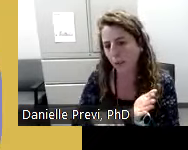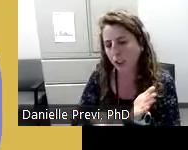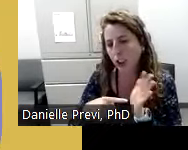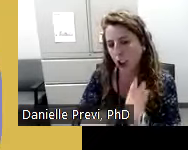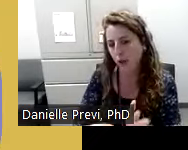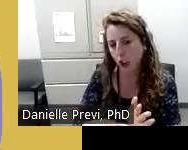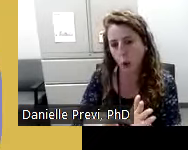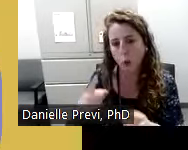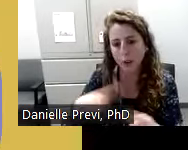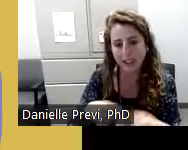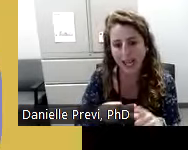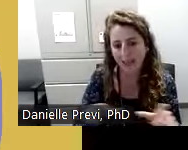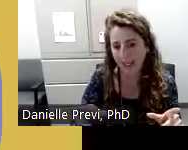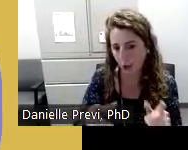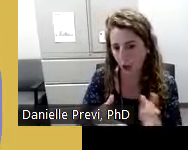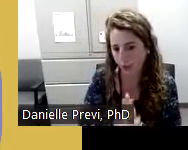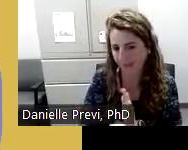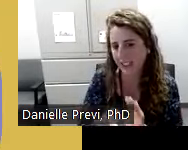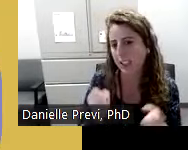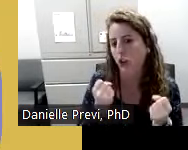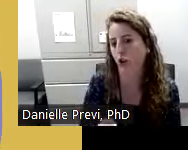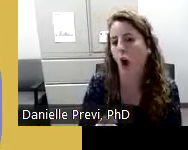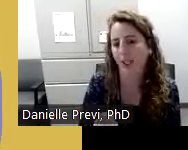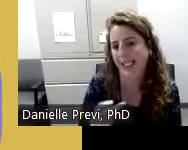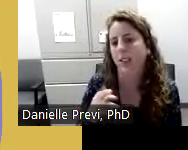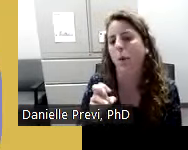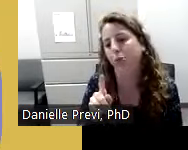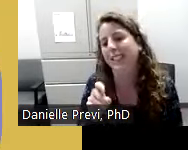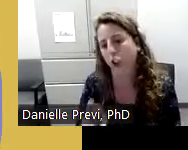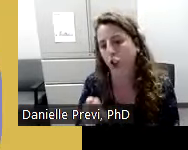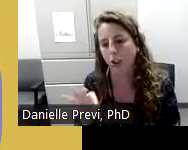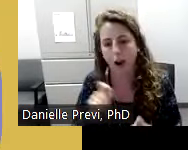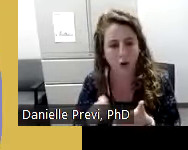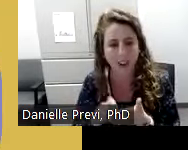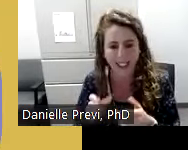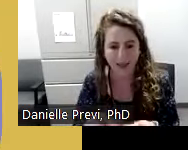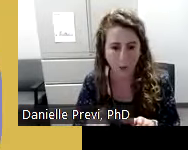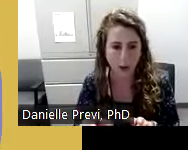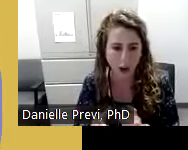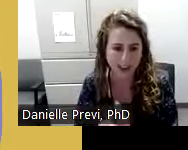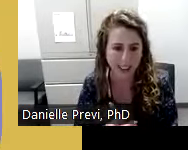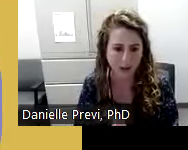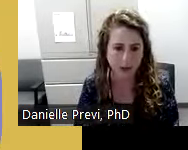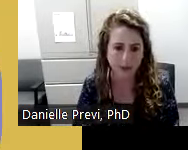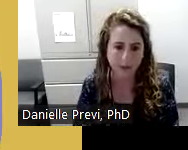which essentially shows that there’s some research that says it’s a pretty strong